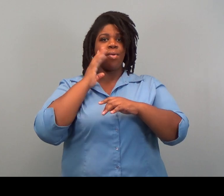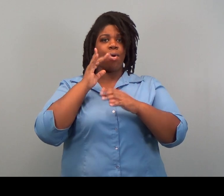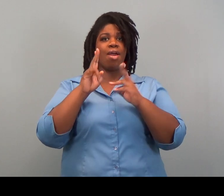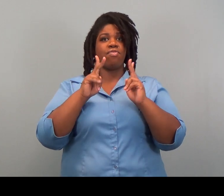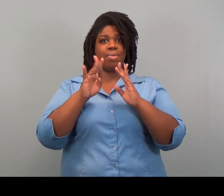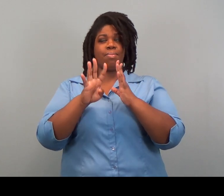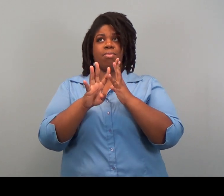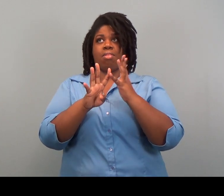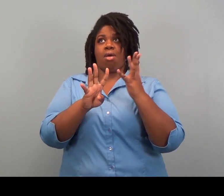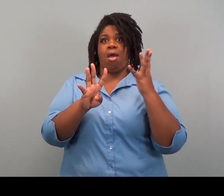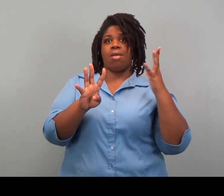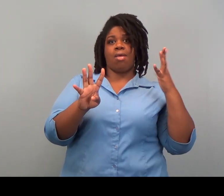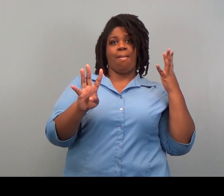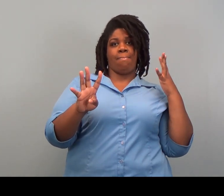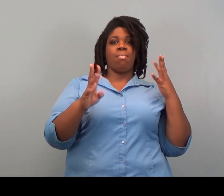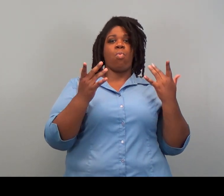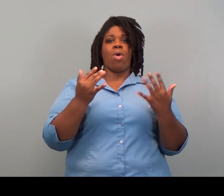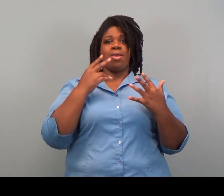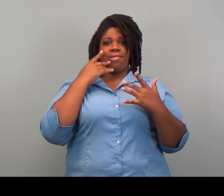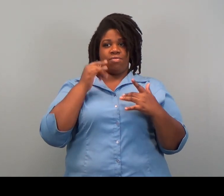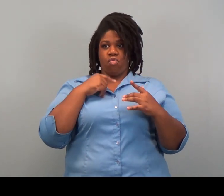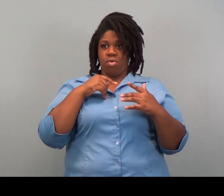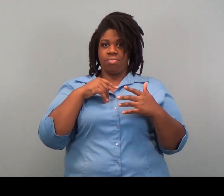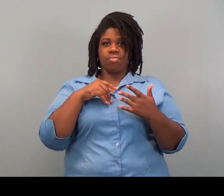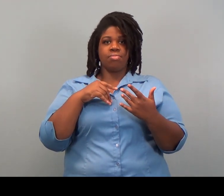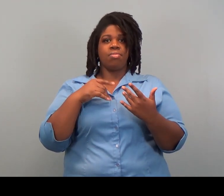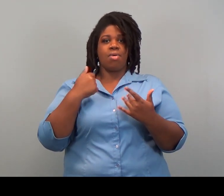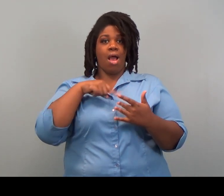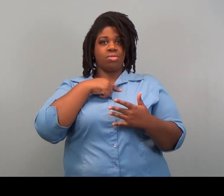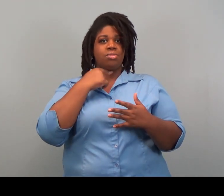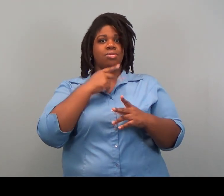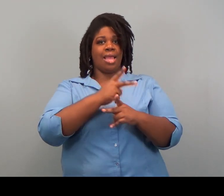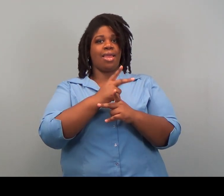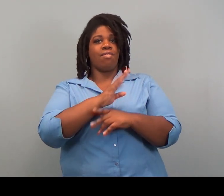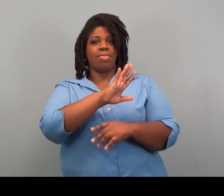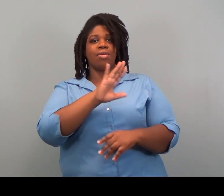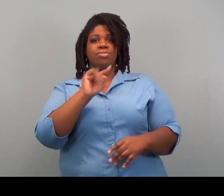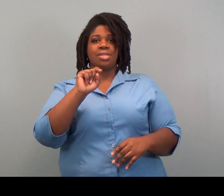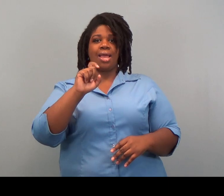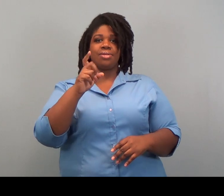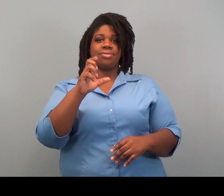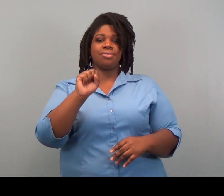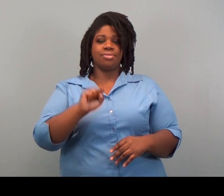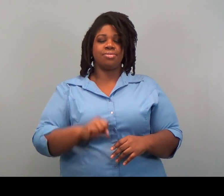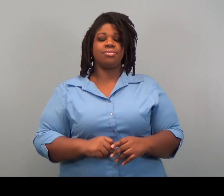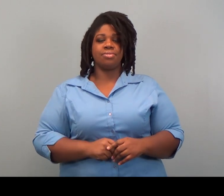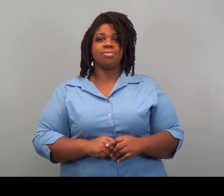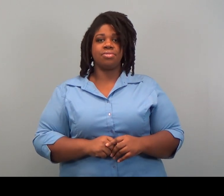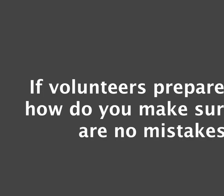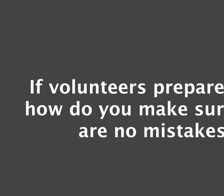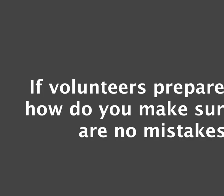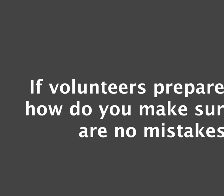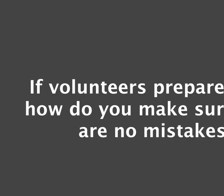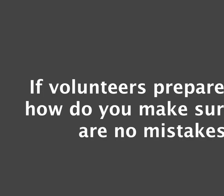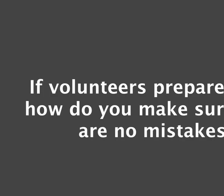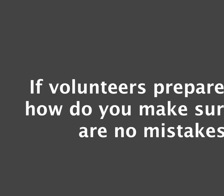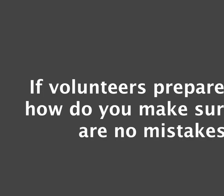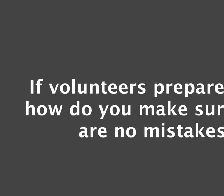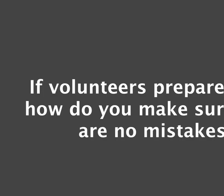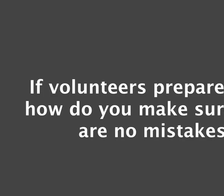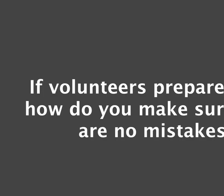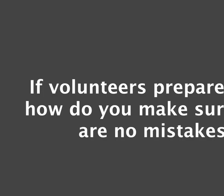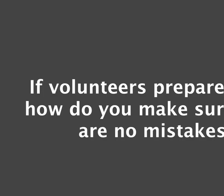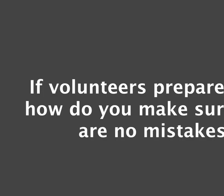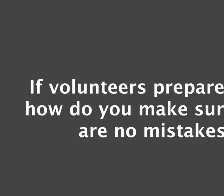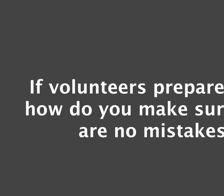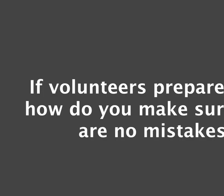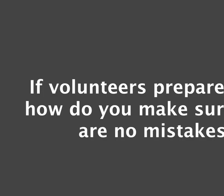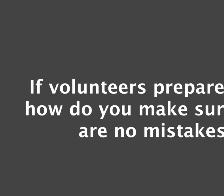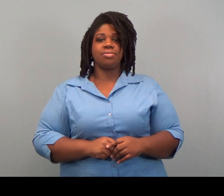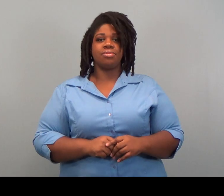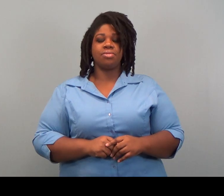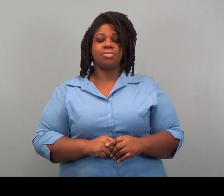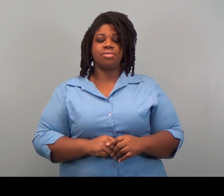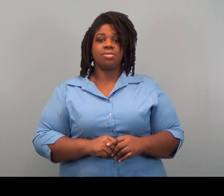waiting to come in to get their taxes done.